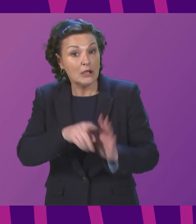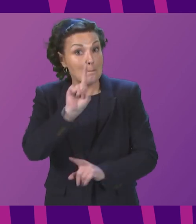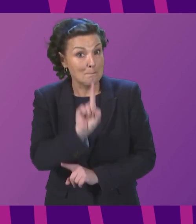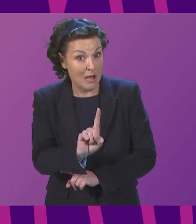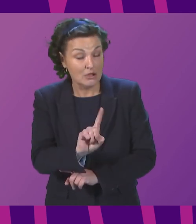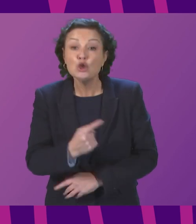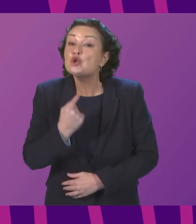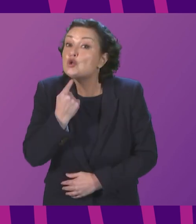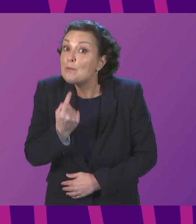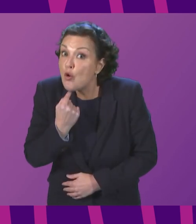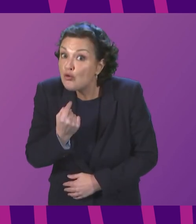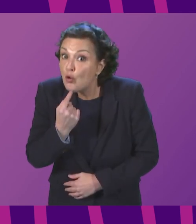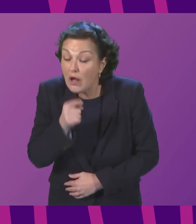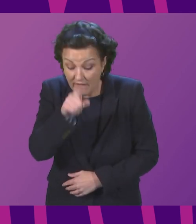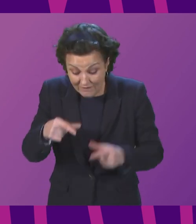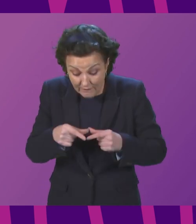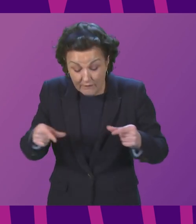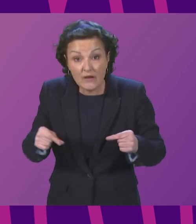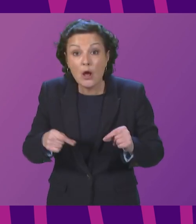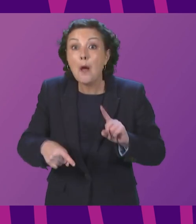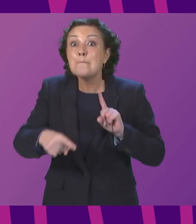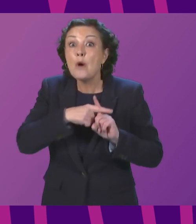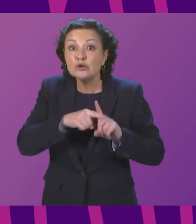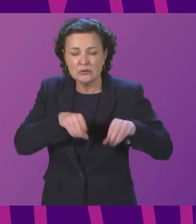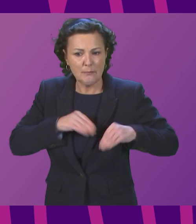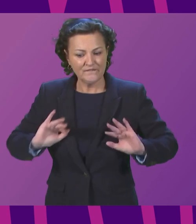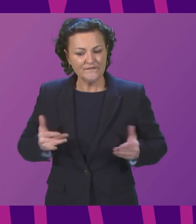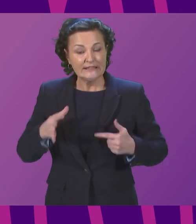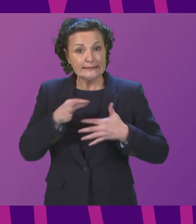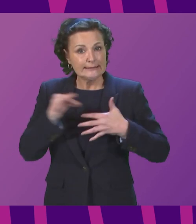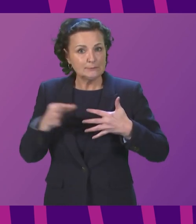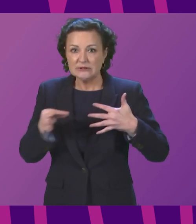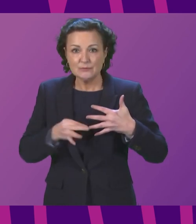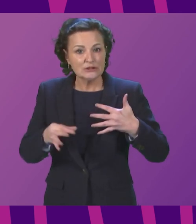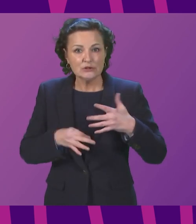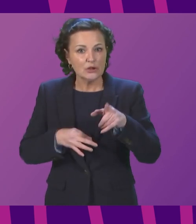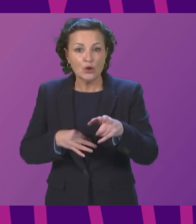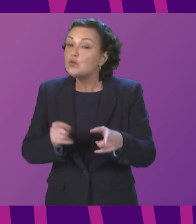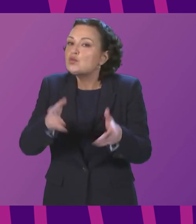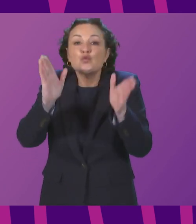flow test is positive, and if you do not have symptoms, you will no longer be required to